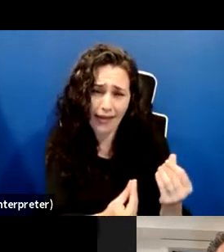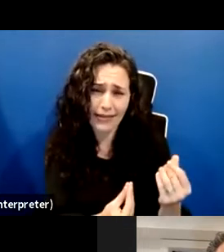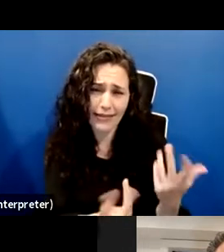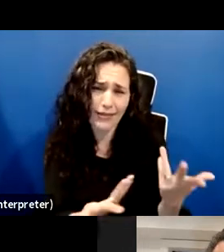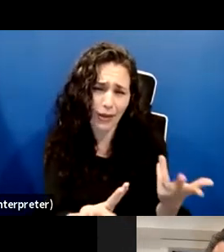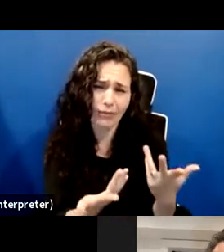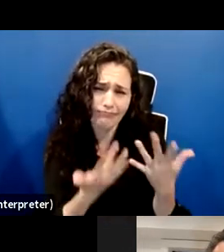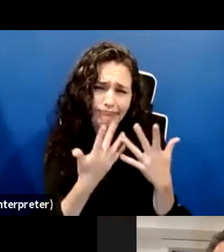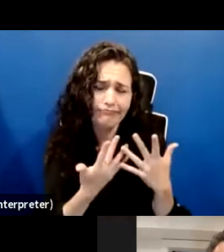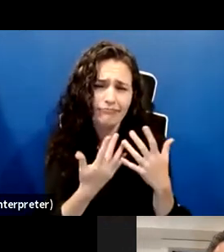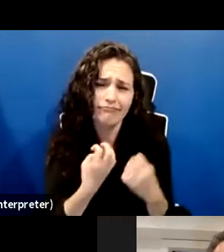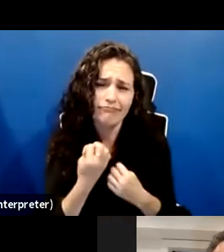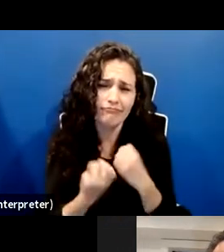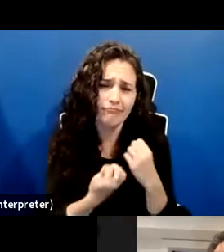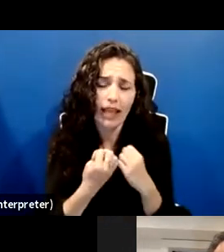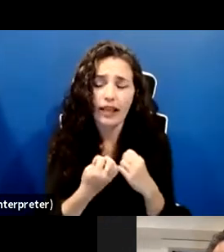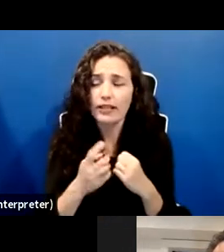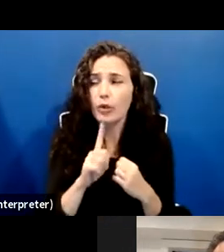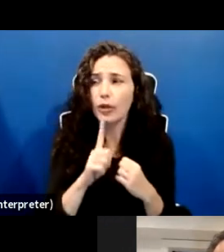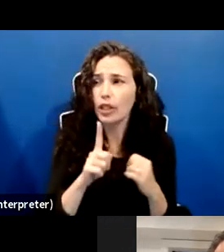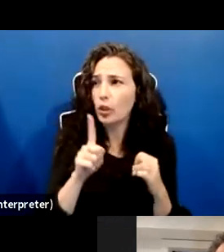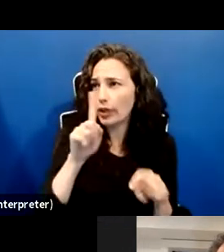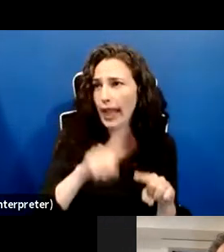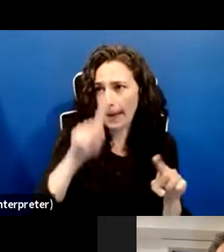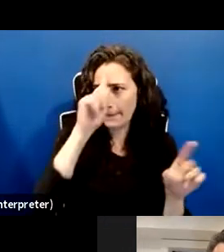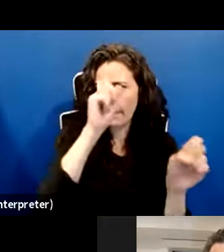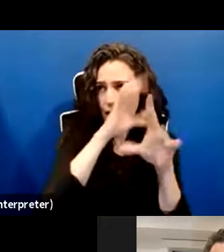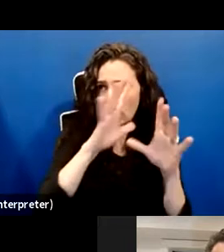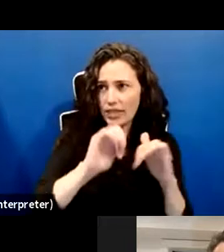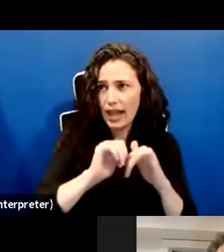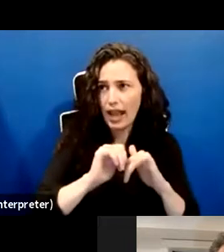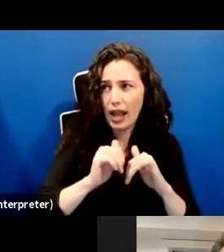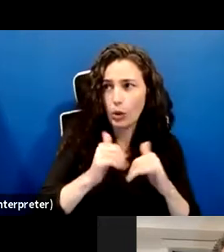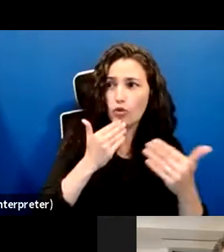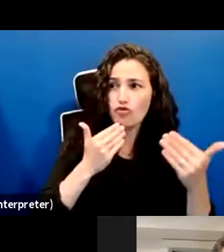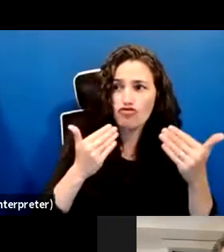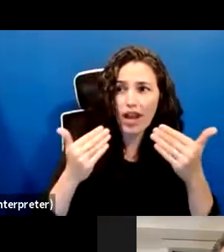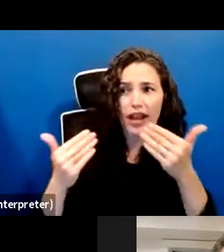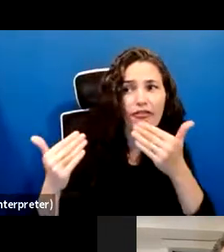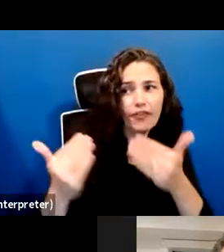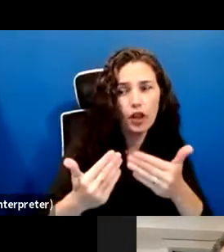they were so grateful to have their, these lives again chronicled in this way.